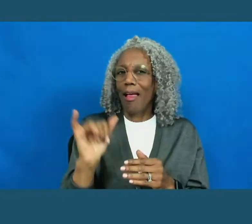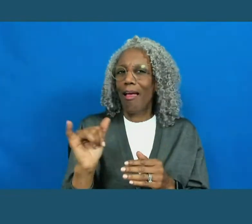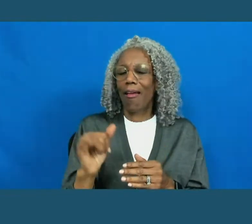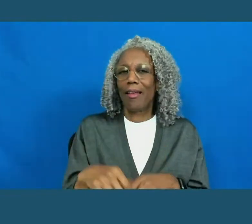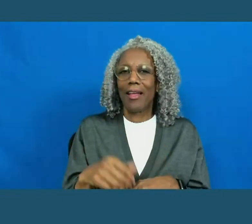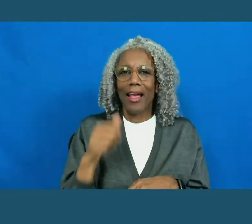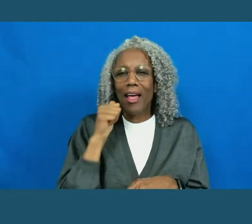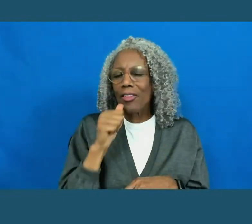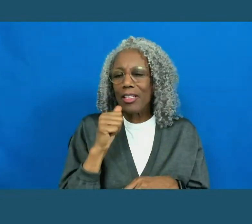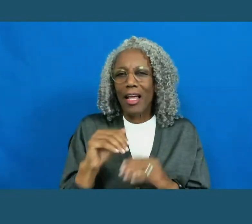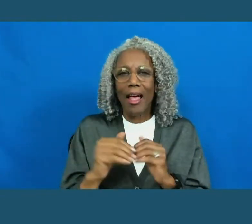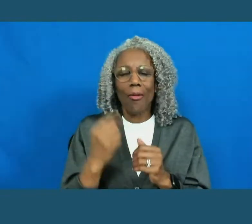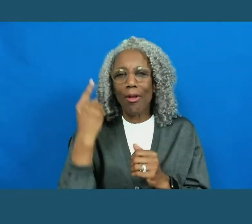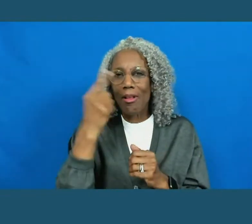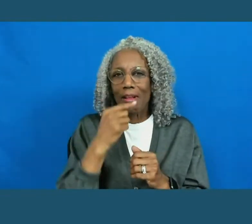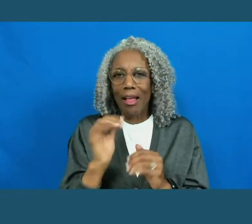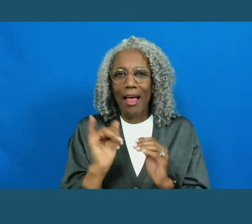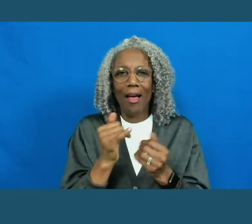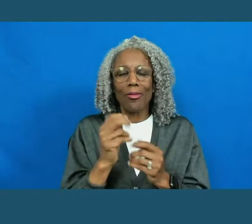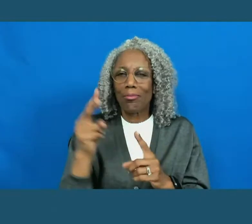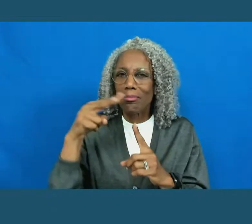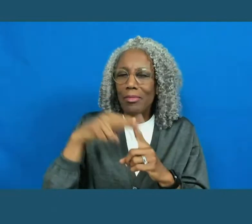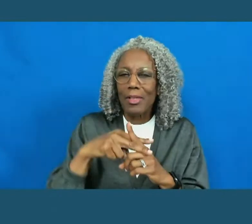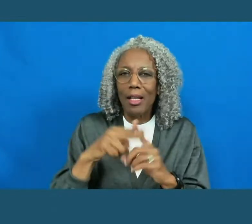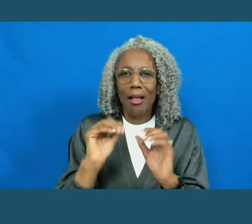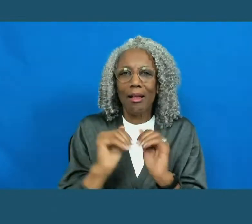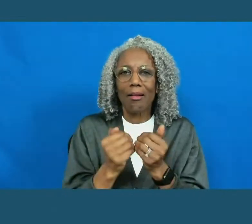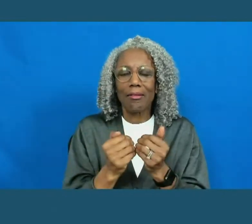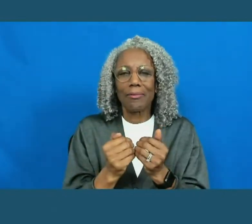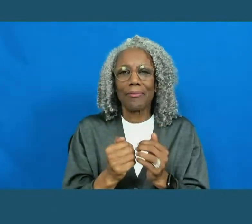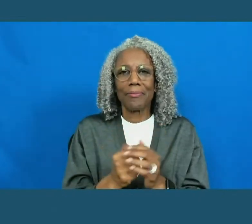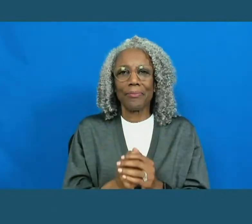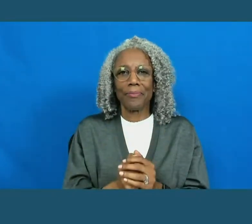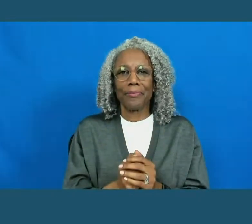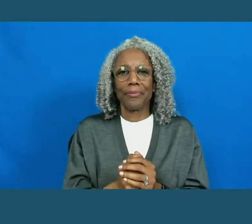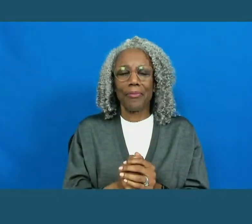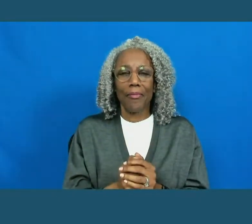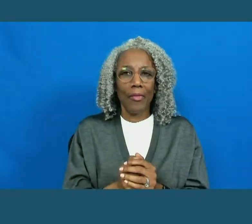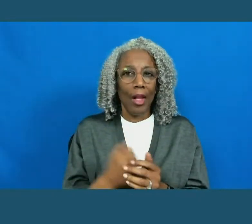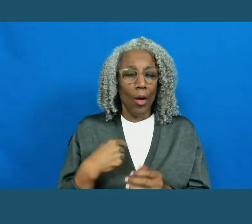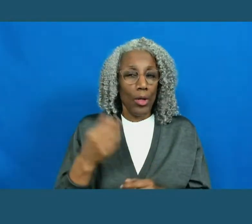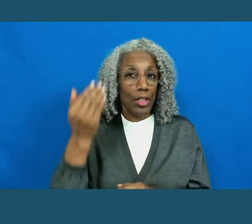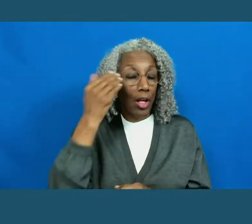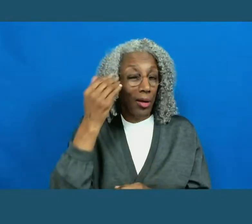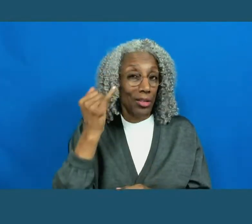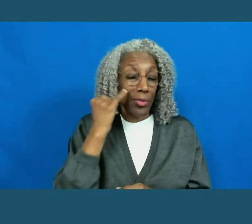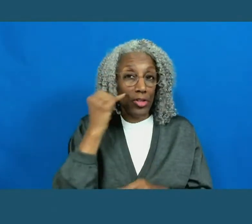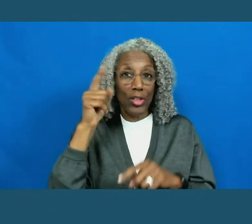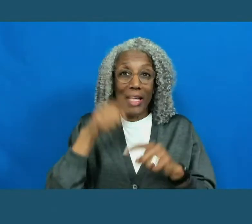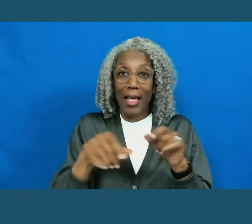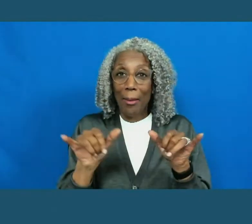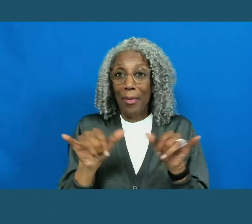anti racism working within this framework? What does that look like? What does it look like? On a day to day? How do we